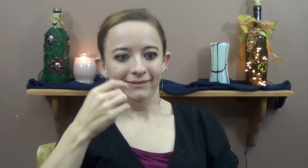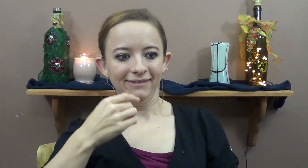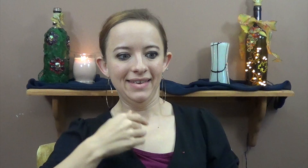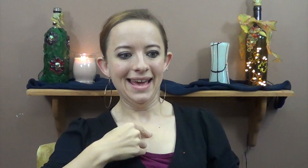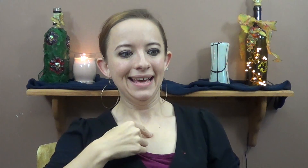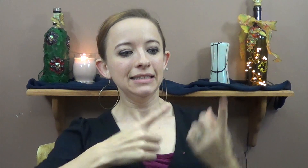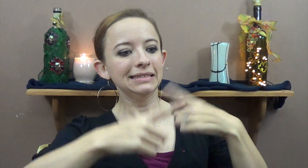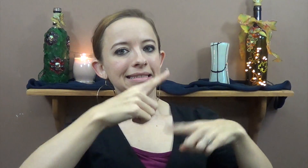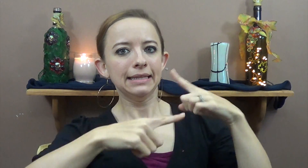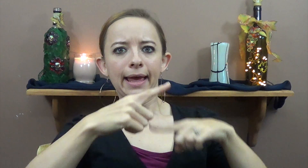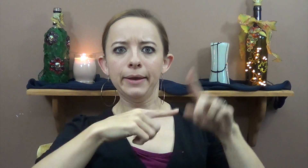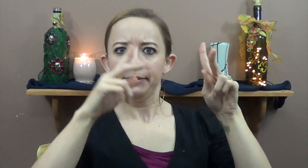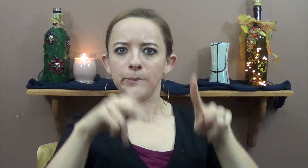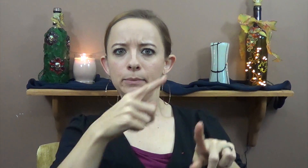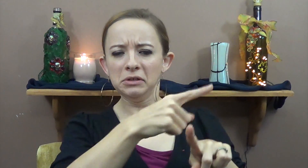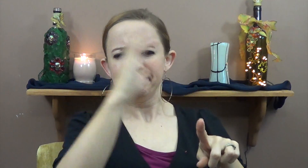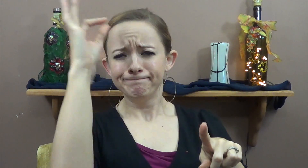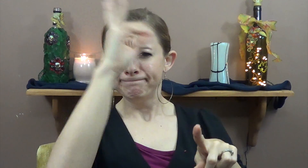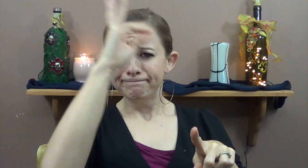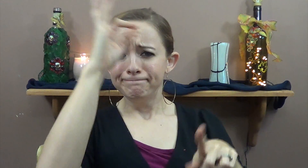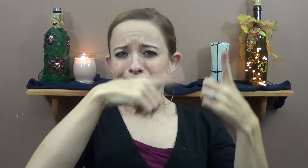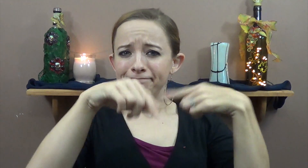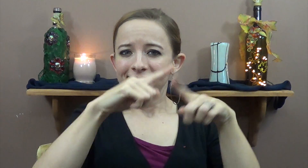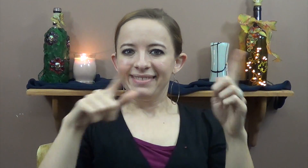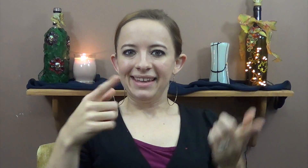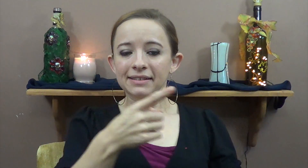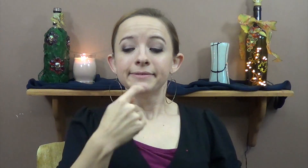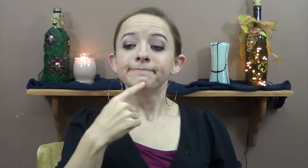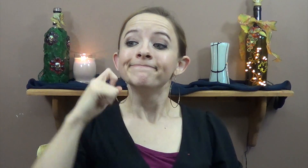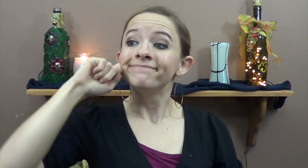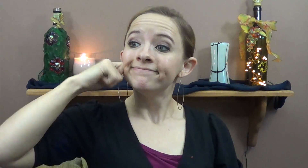clear that that would be an apple. If I were signing that to a person who doesn't know